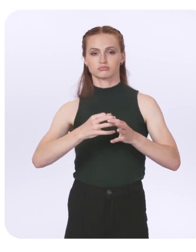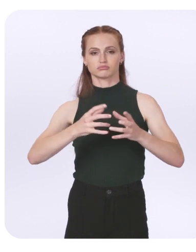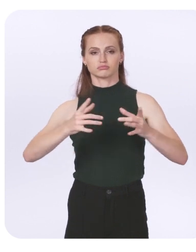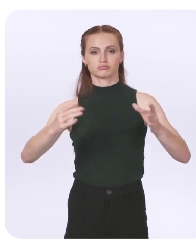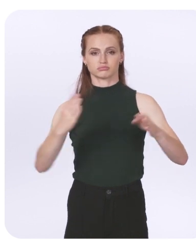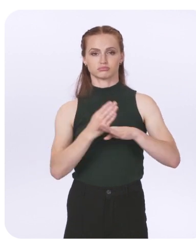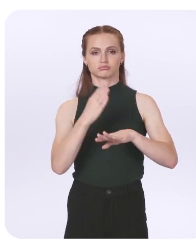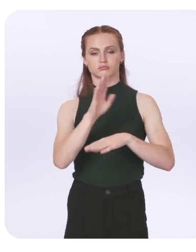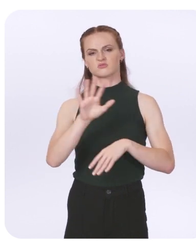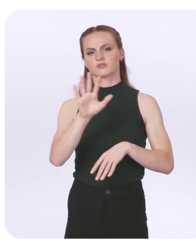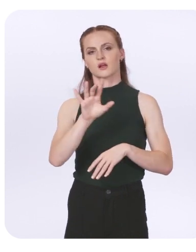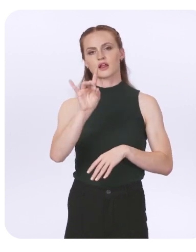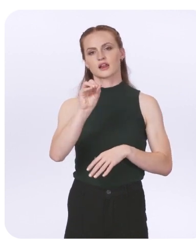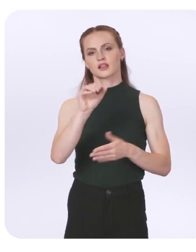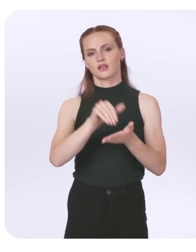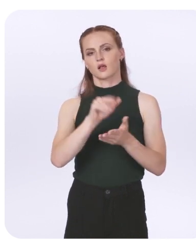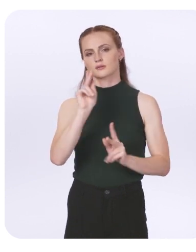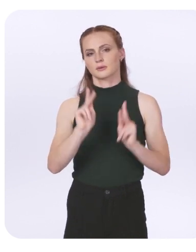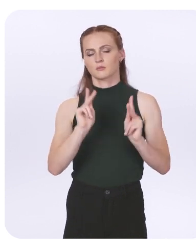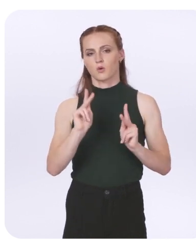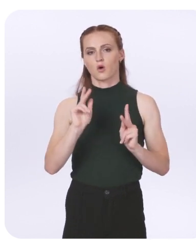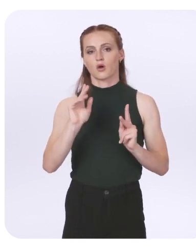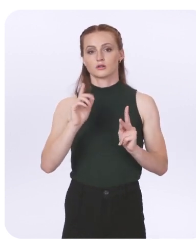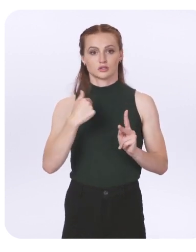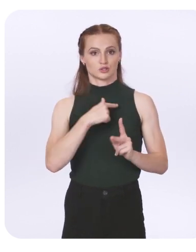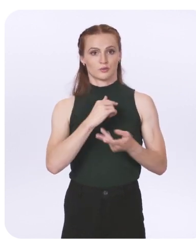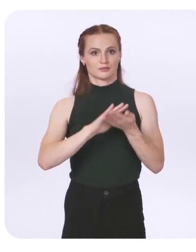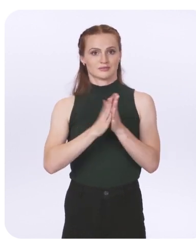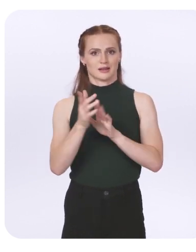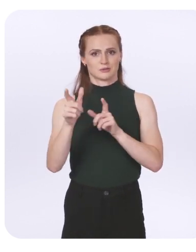This made us one of the largest VR Discord communities worldwide.